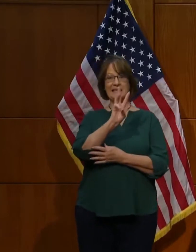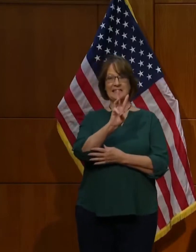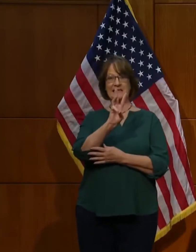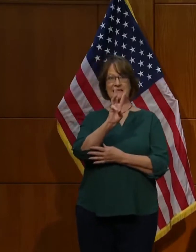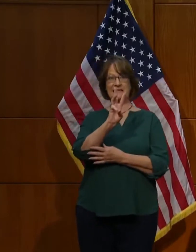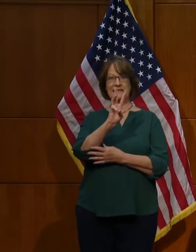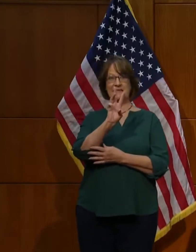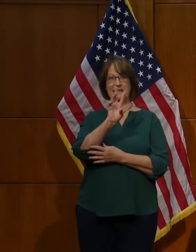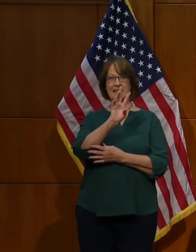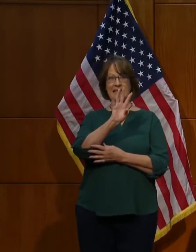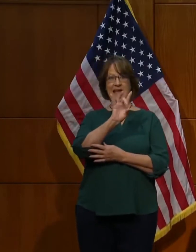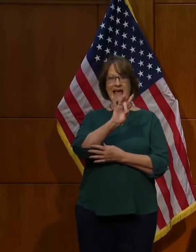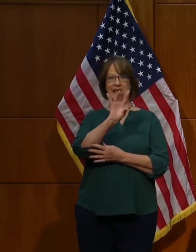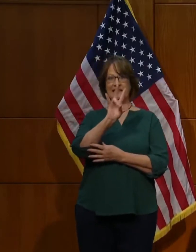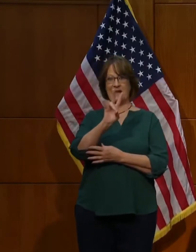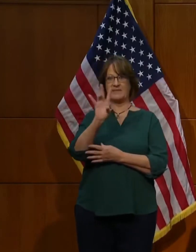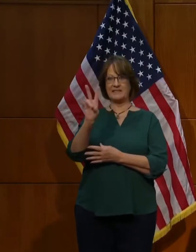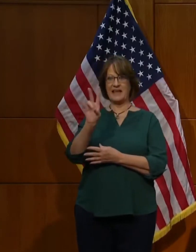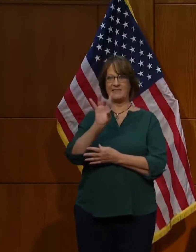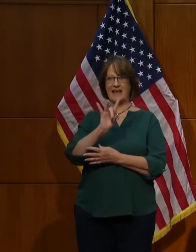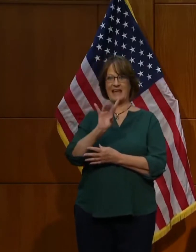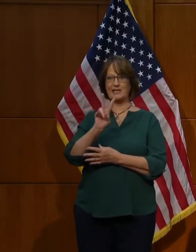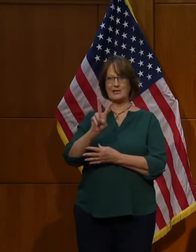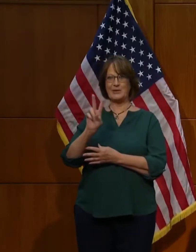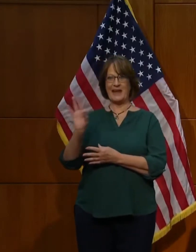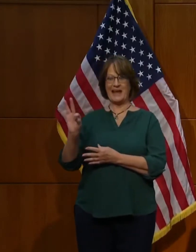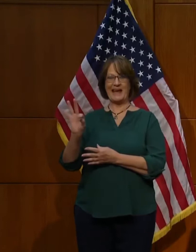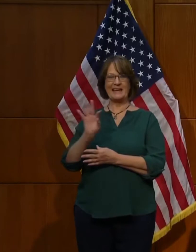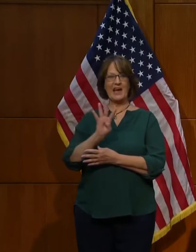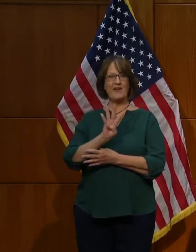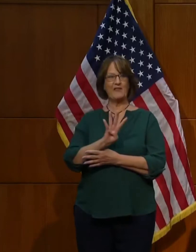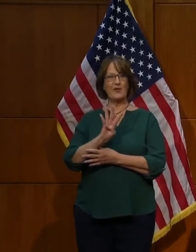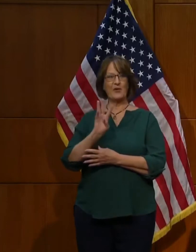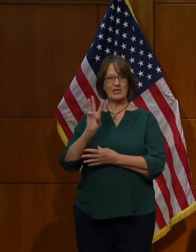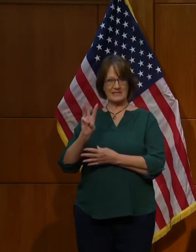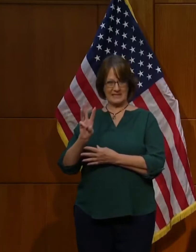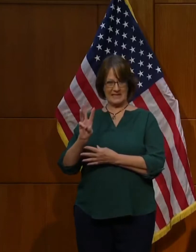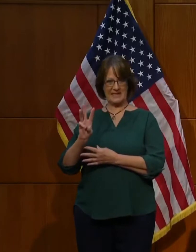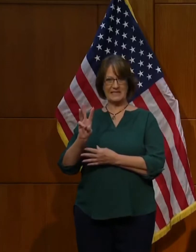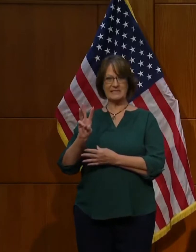is 8677. 8294682 Now I want